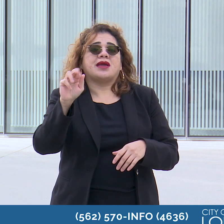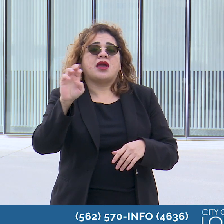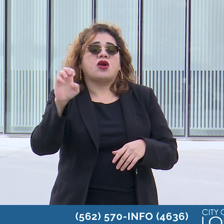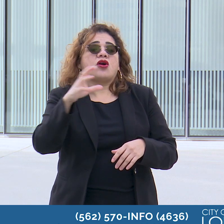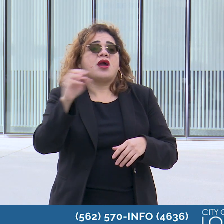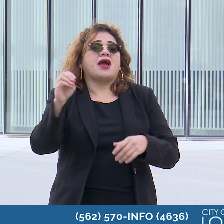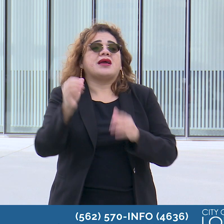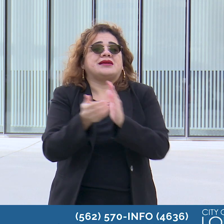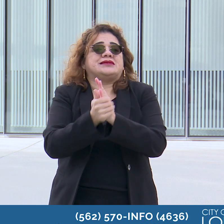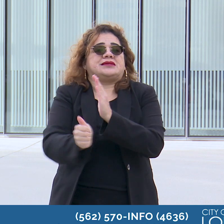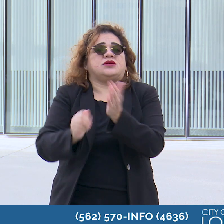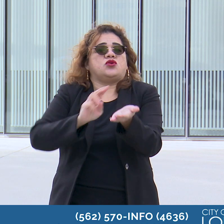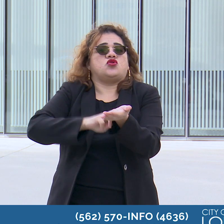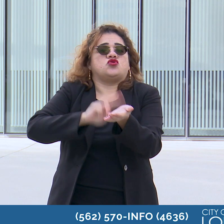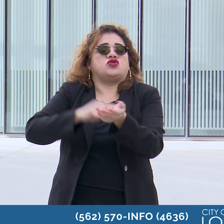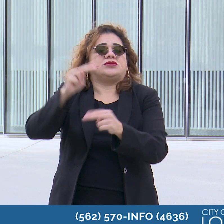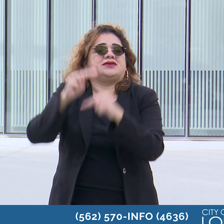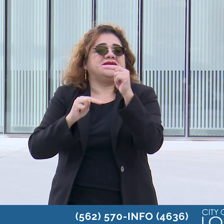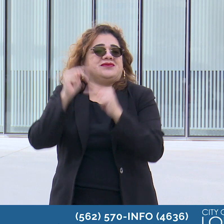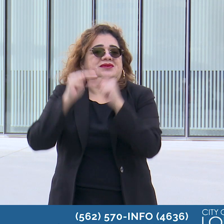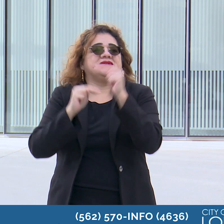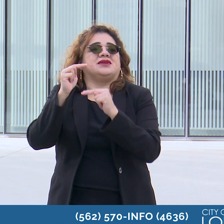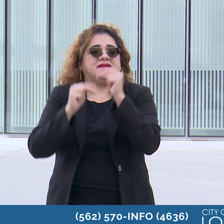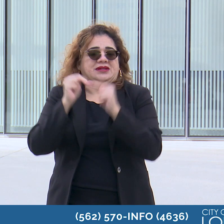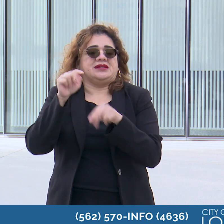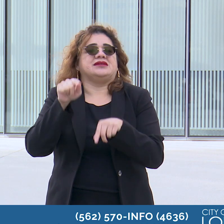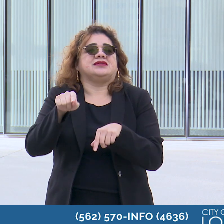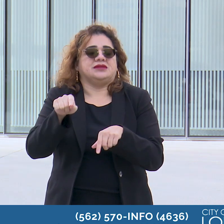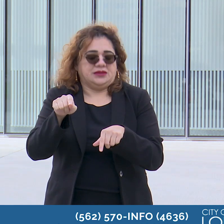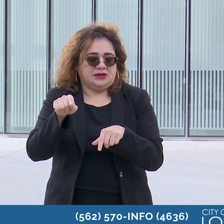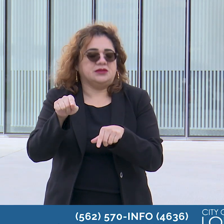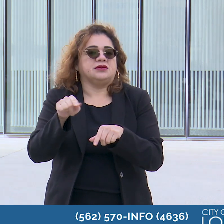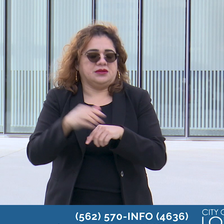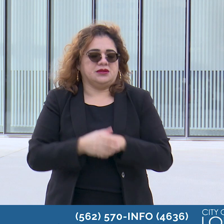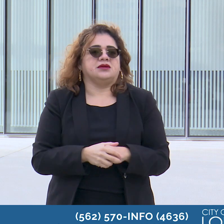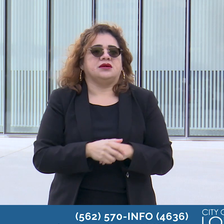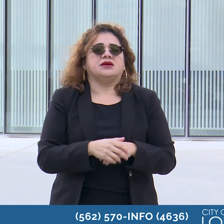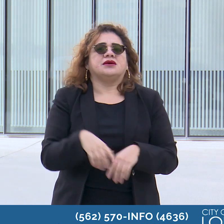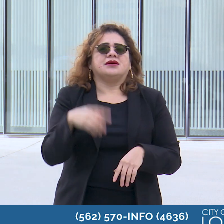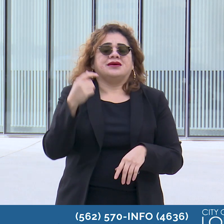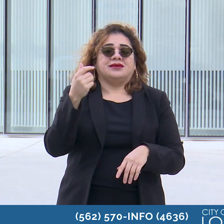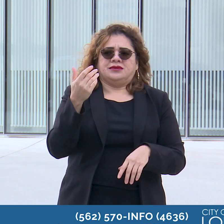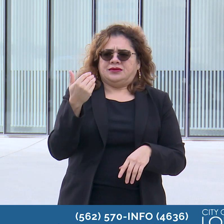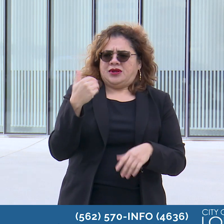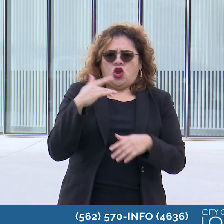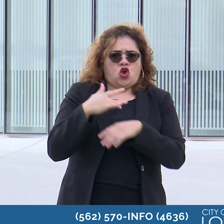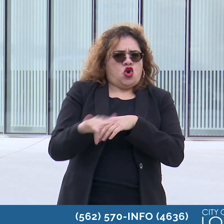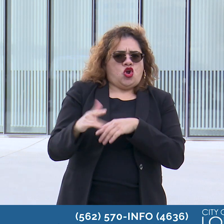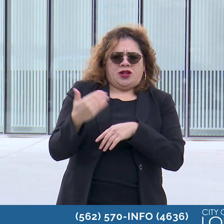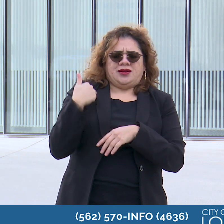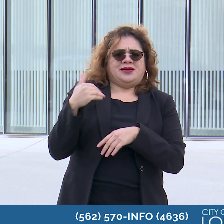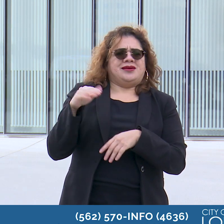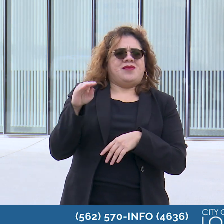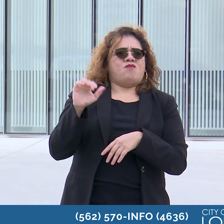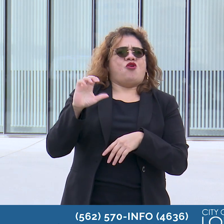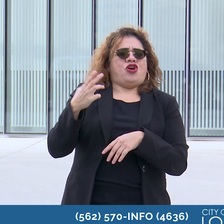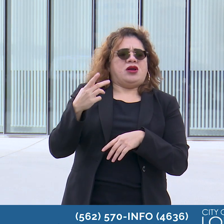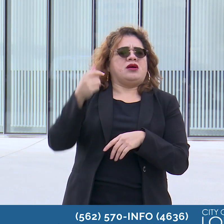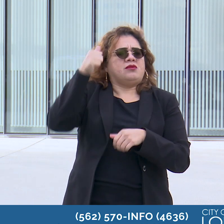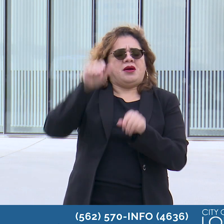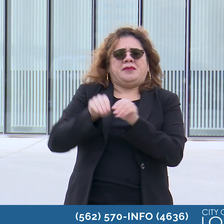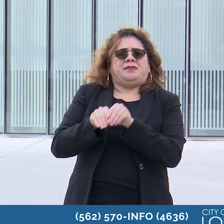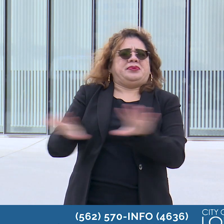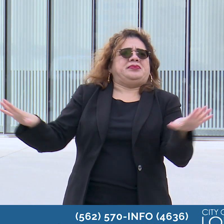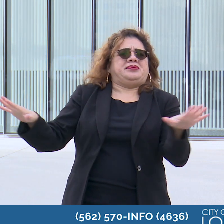We know that earlier this year we had devastating outbreaks at our skilled nursing facilities.